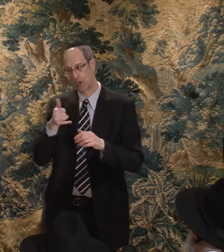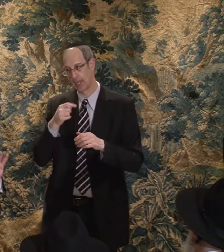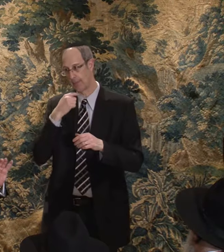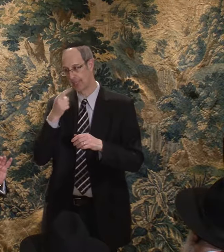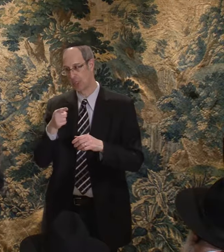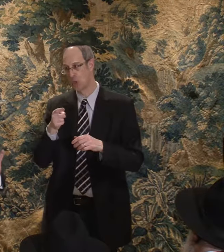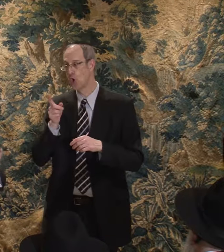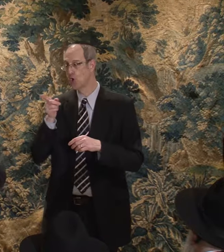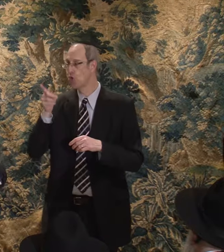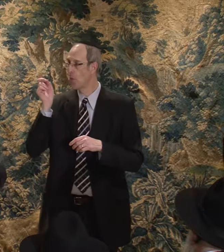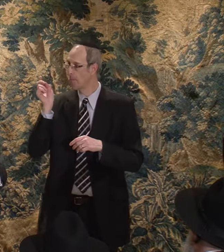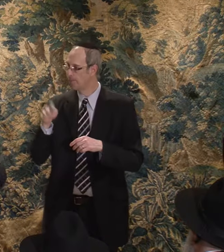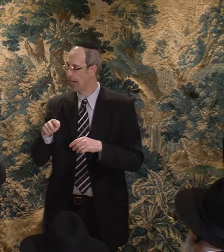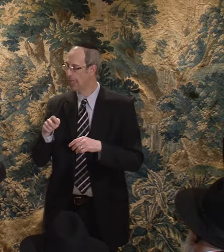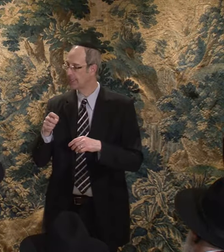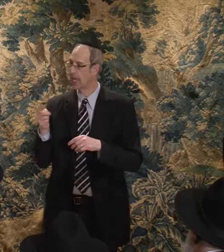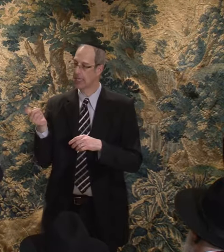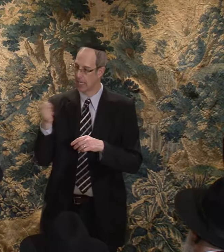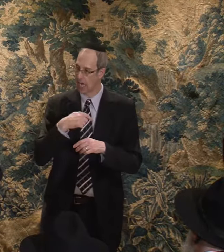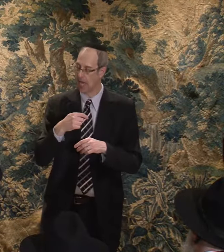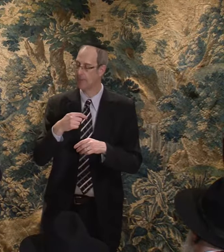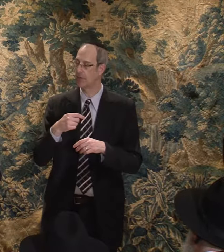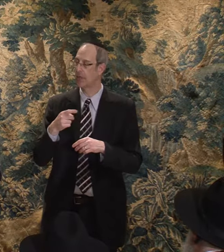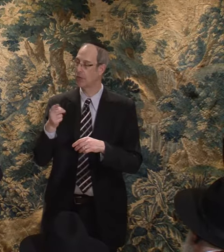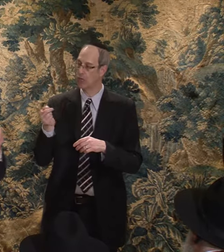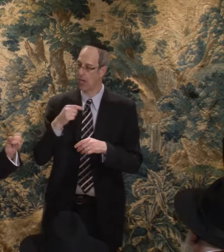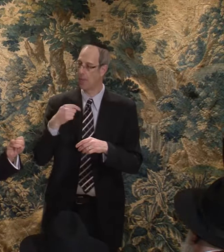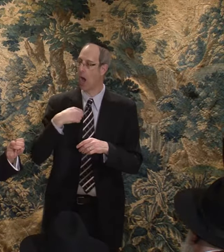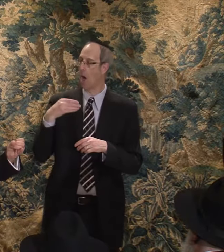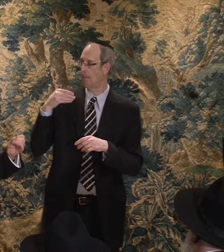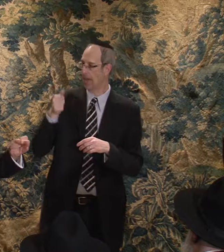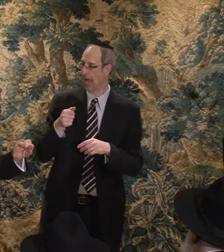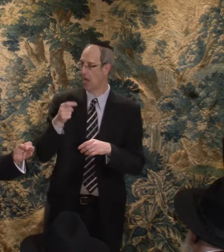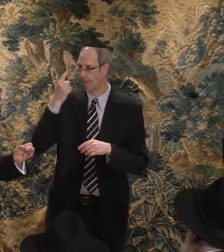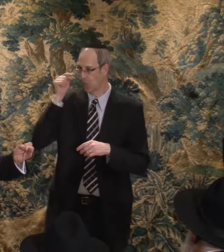must come you come every year I I'm paying for you and your husband and your